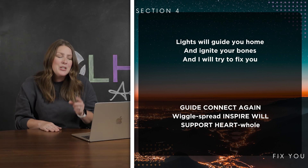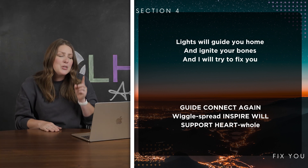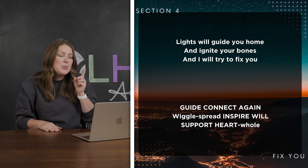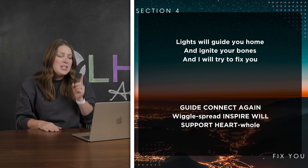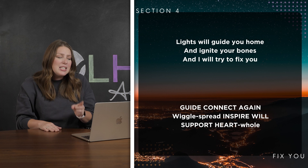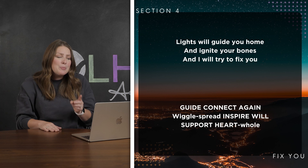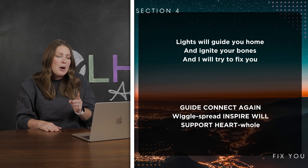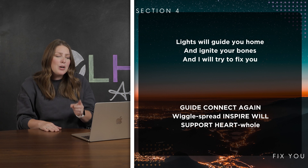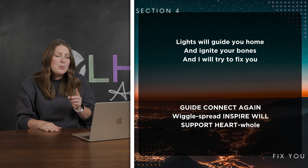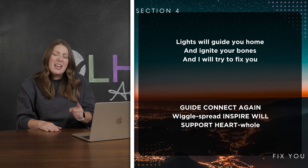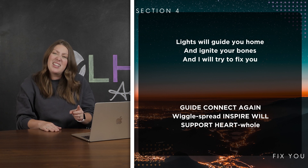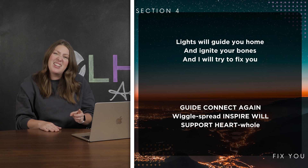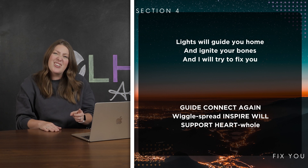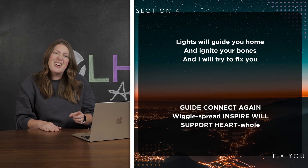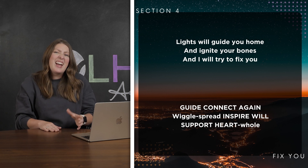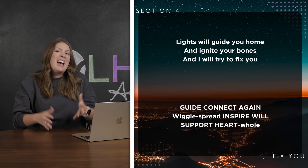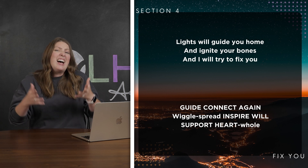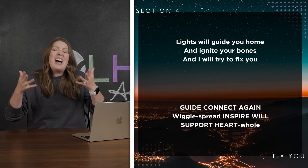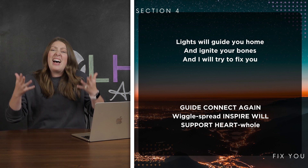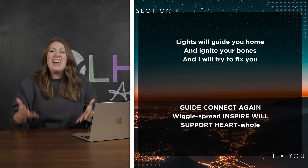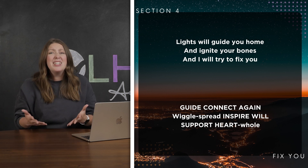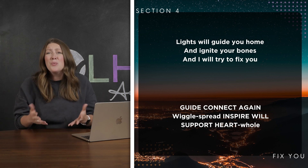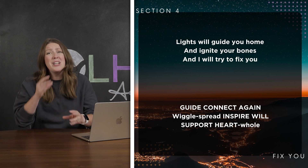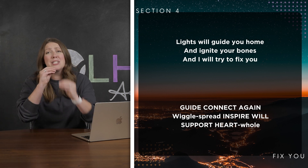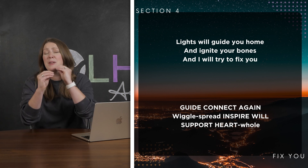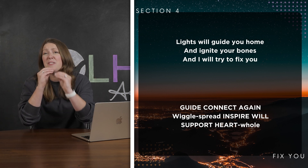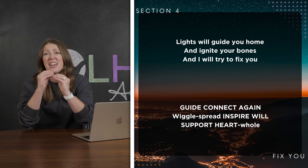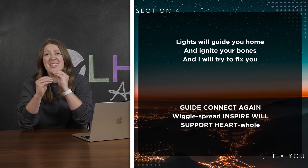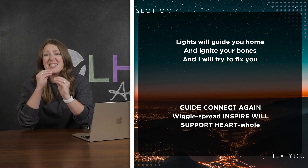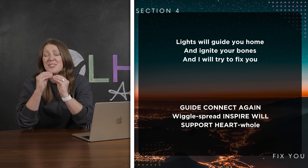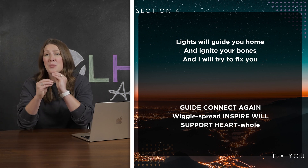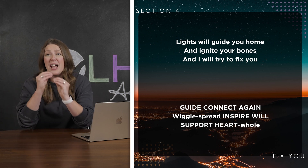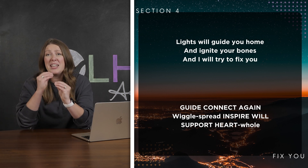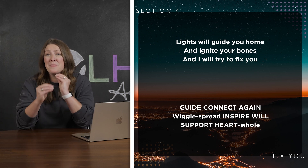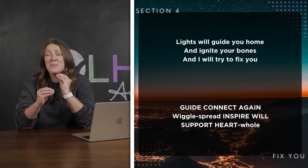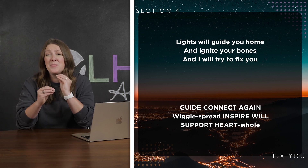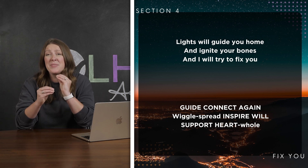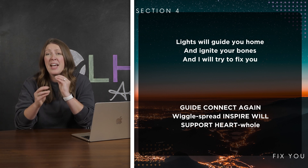So this part right here. I didn't want it to be fixed. Right.